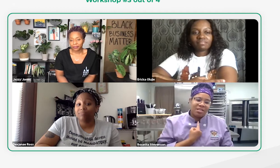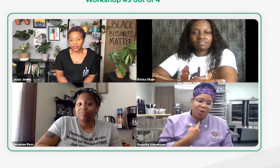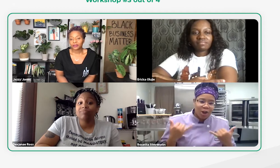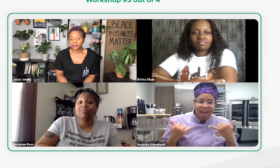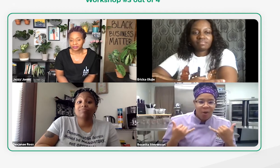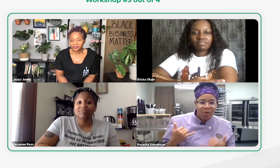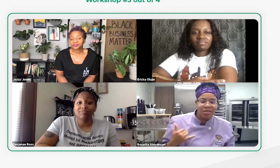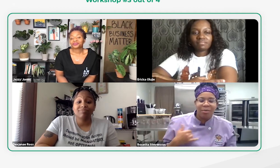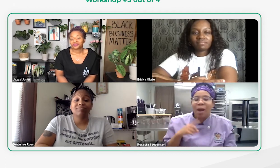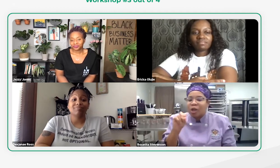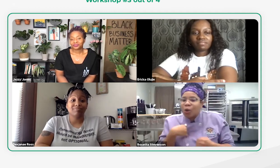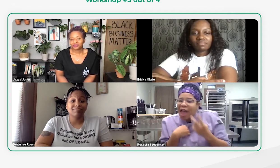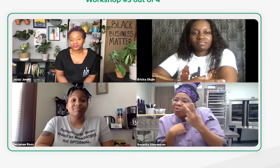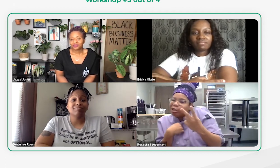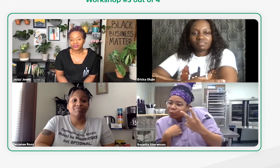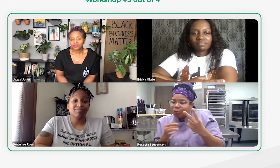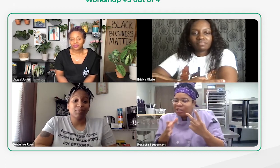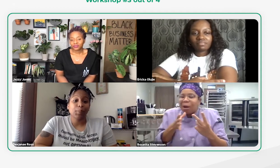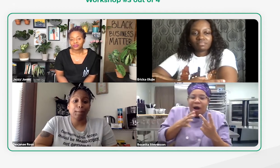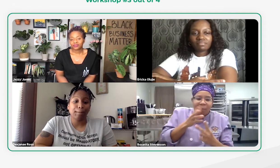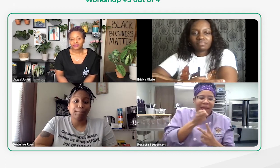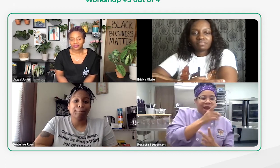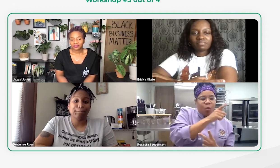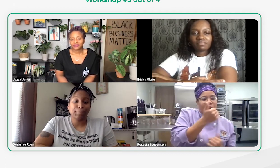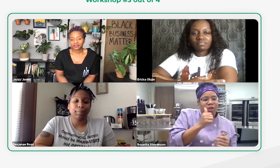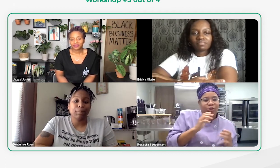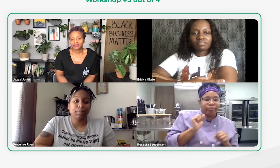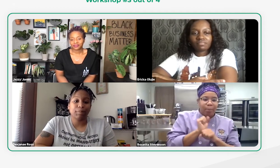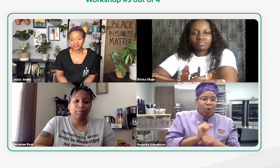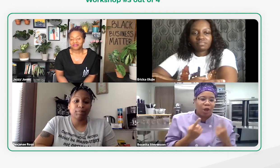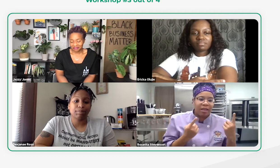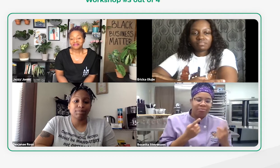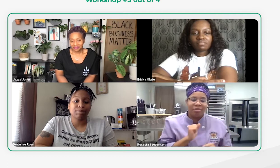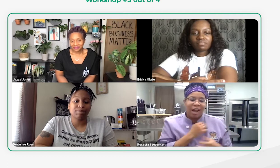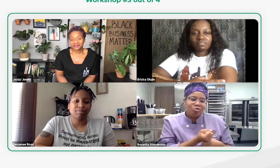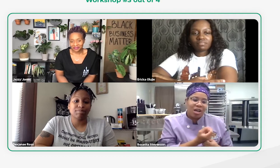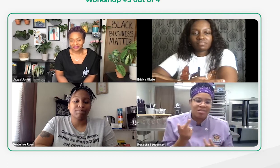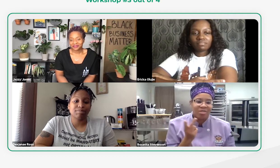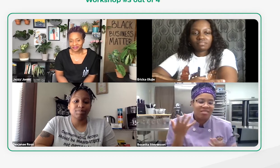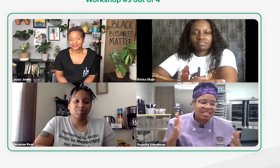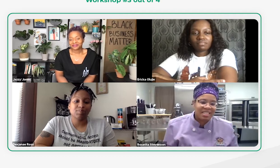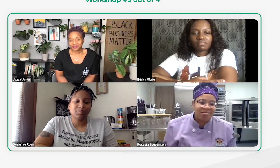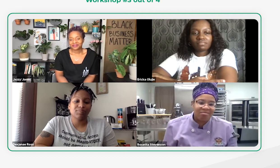bakery is small it's in the basement of my home. I will have my mom and one other employee